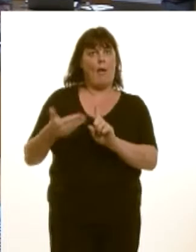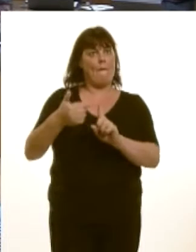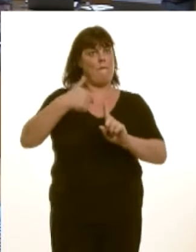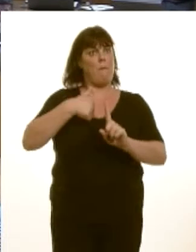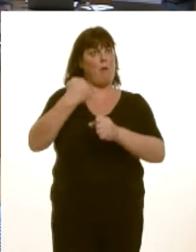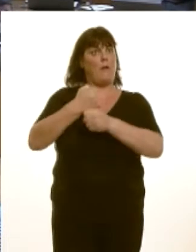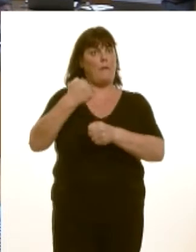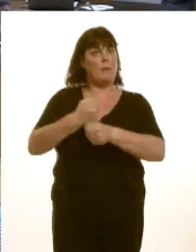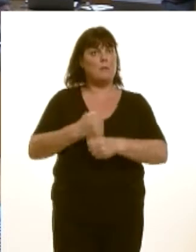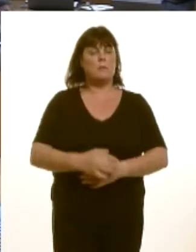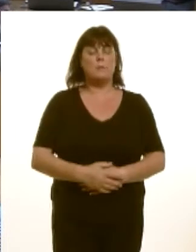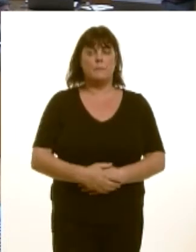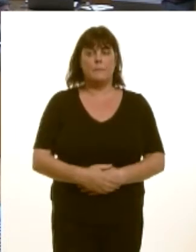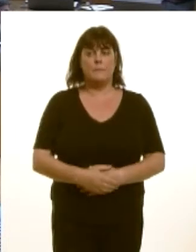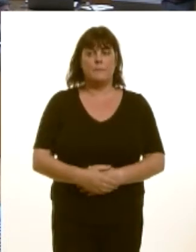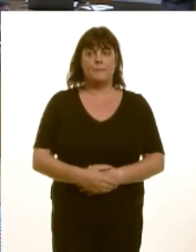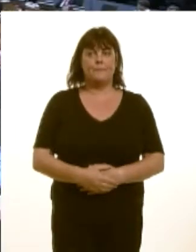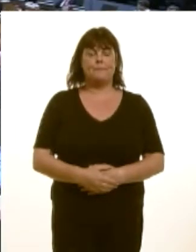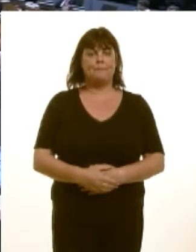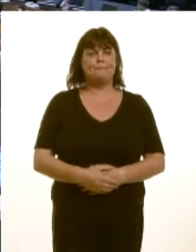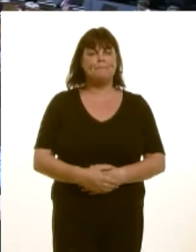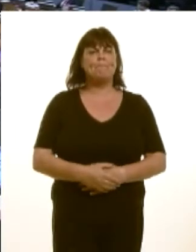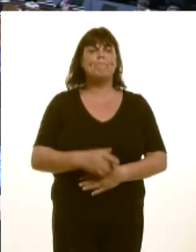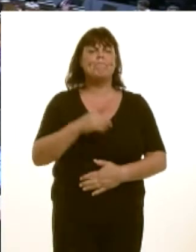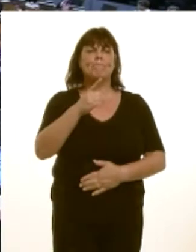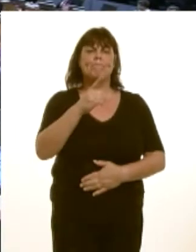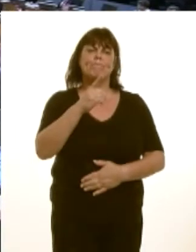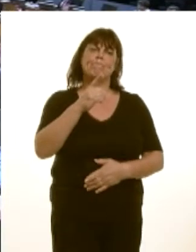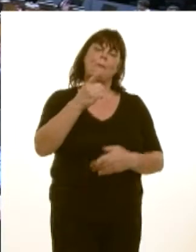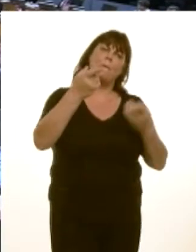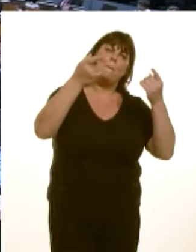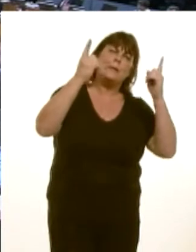Aled Roberts: First Minister, I think the problem you have is a lack of trust as far